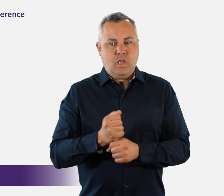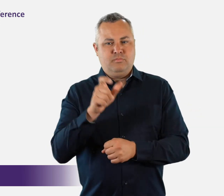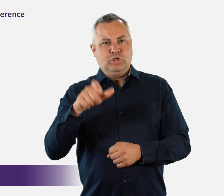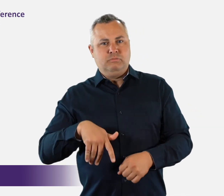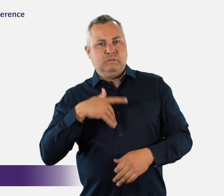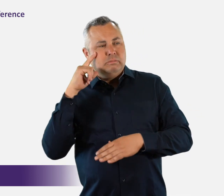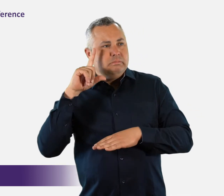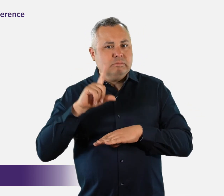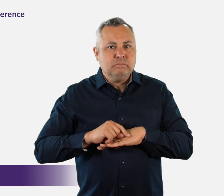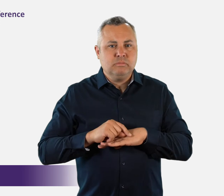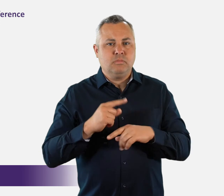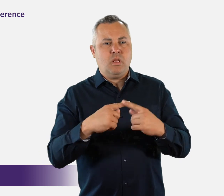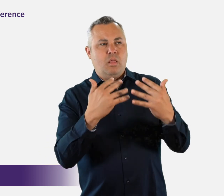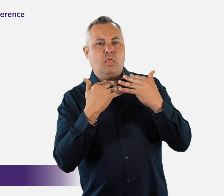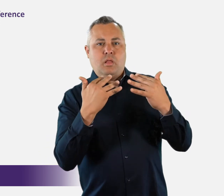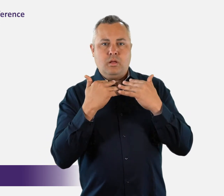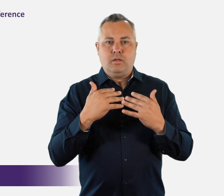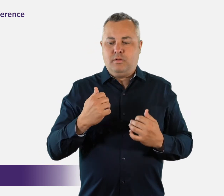Violence and abuse also include humiliation and harassment,